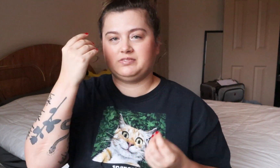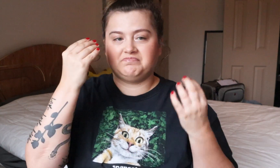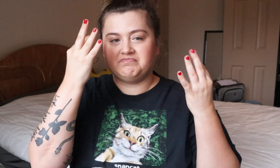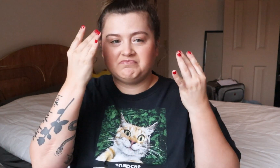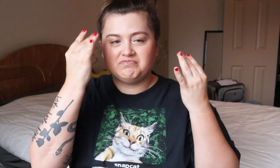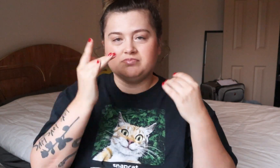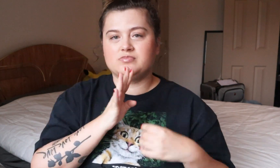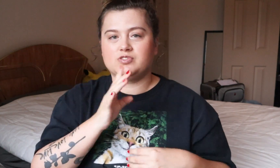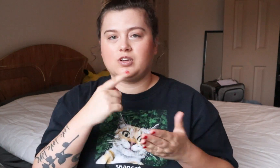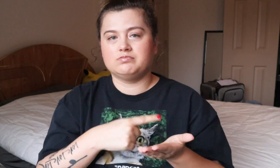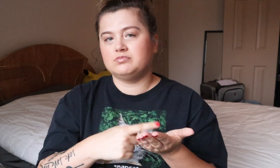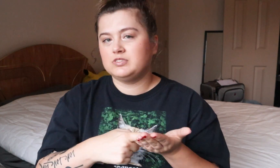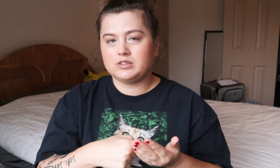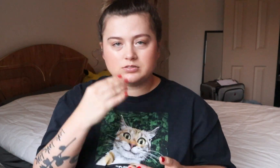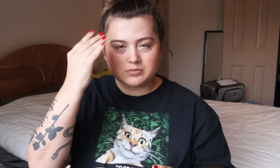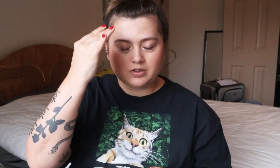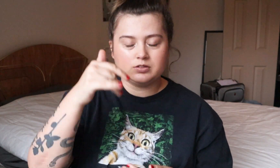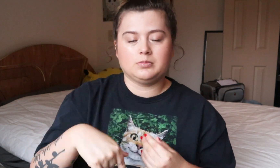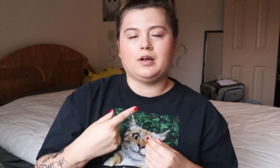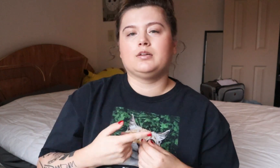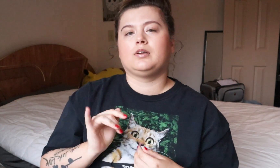So I thought I would discuss my thoughts about the episodes.